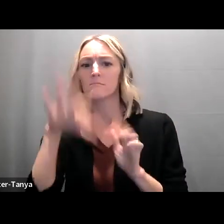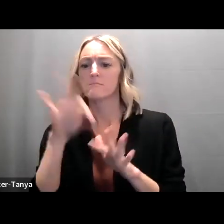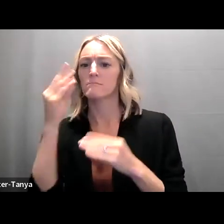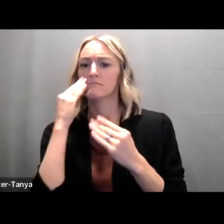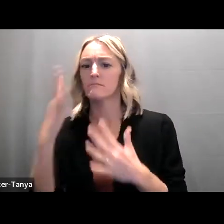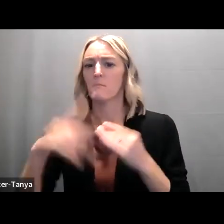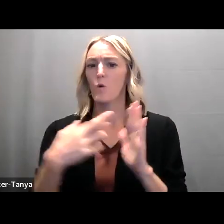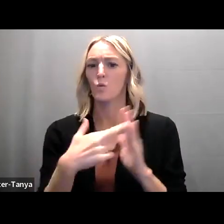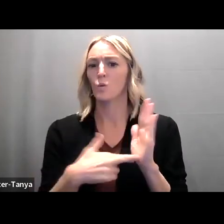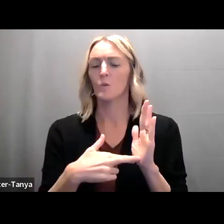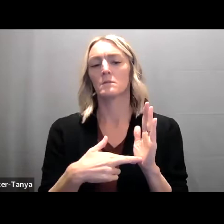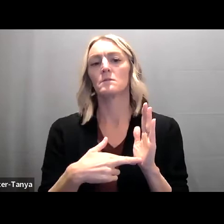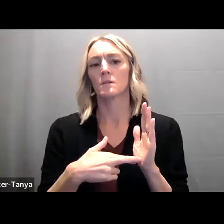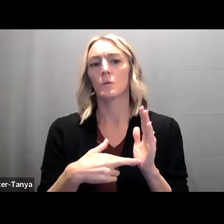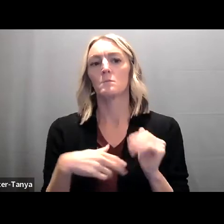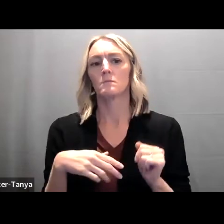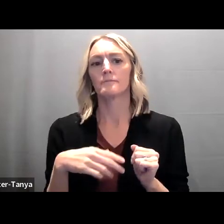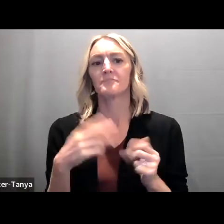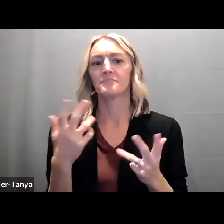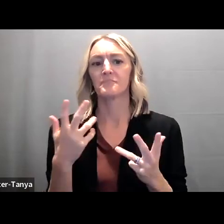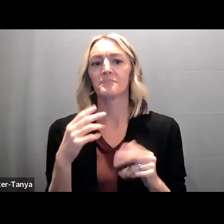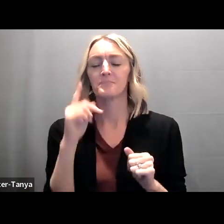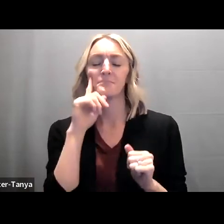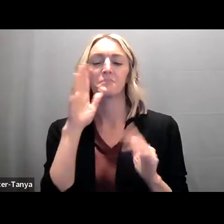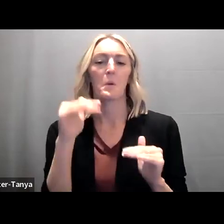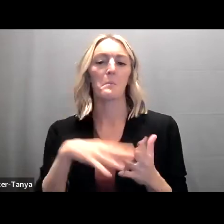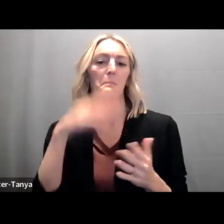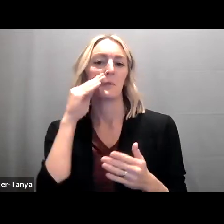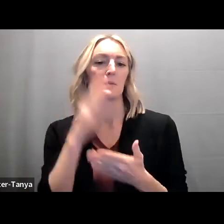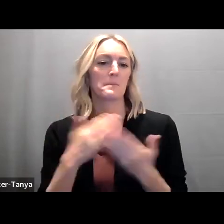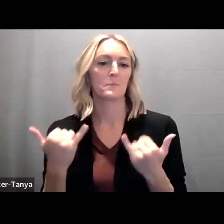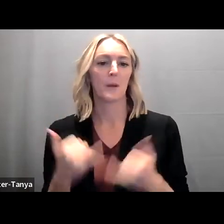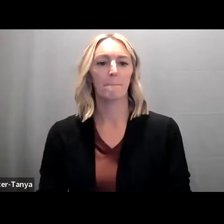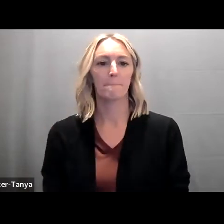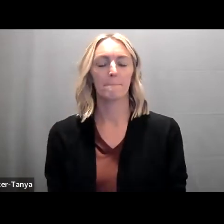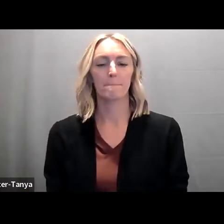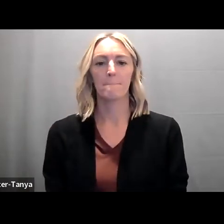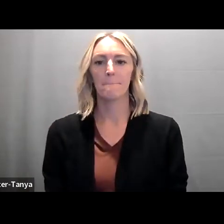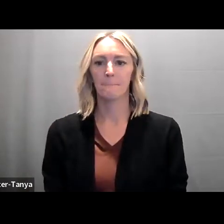We hope that will a little bit that you will come away with today.